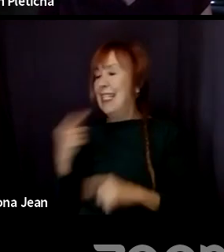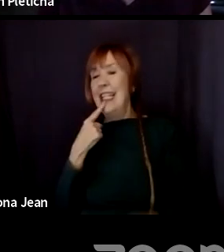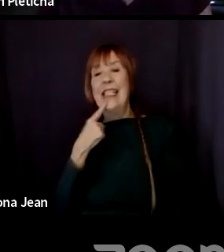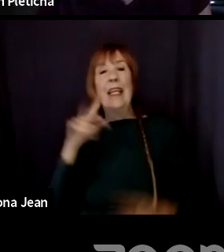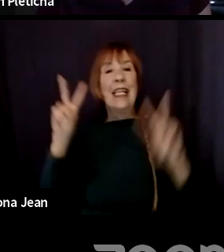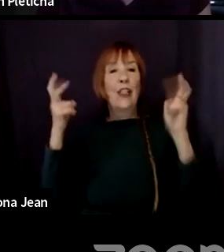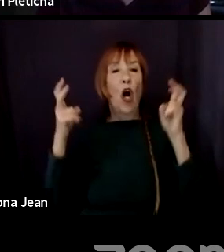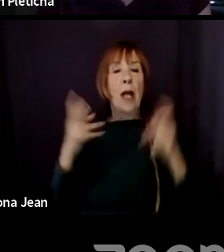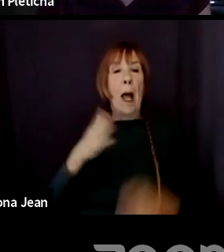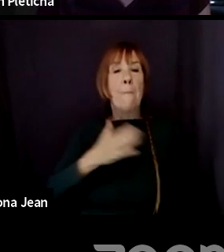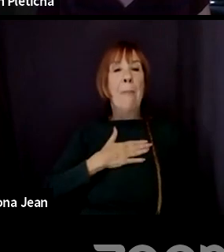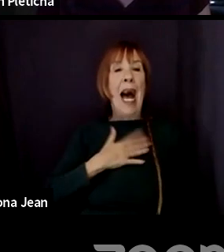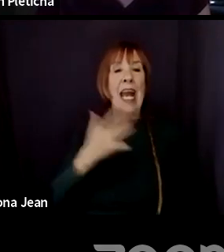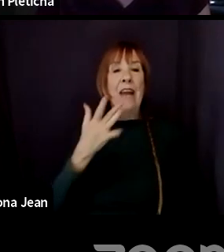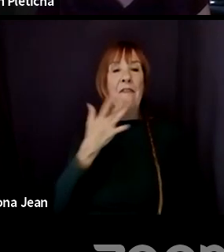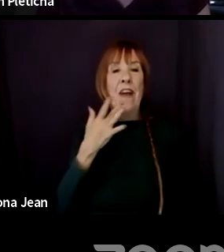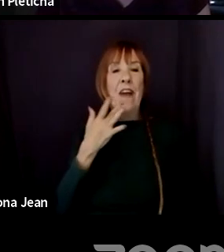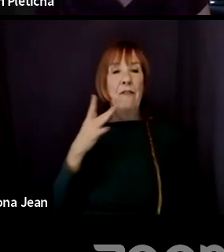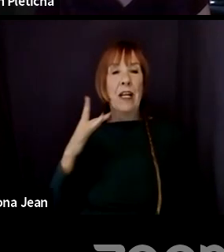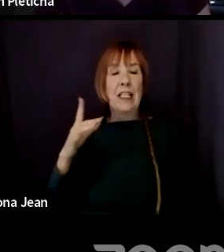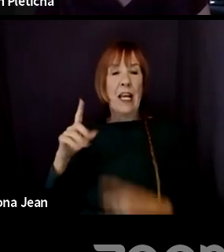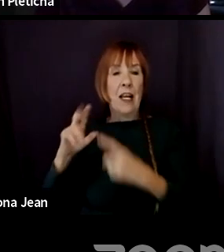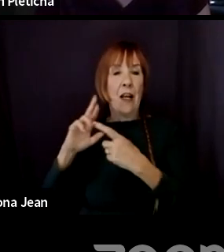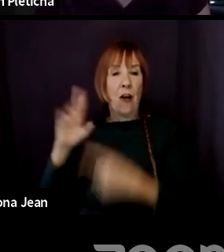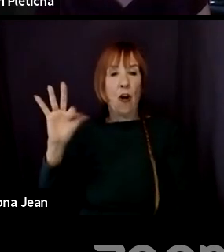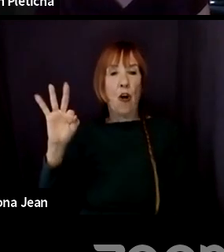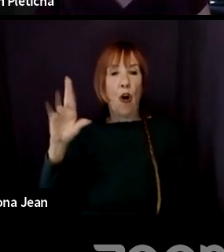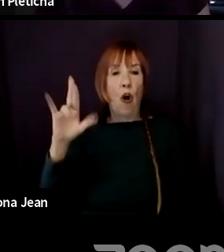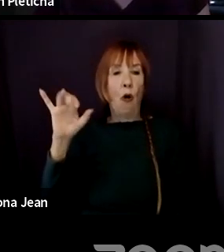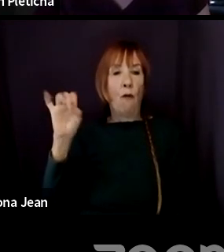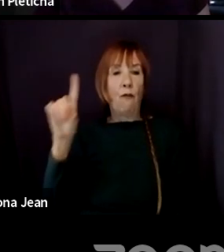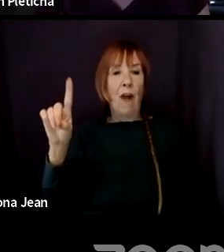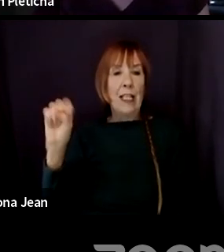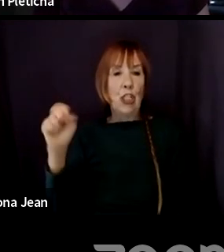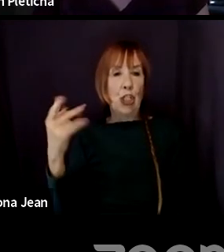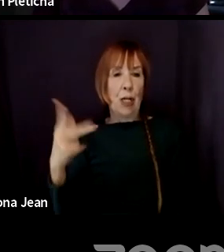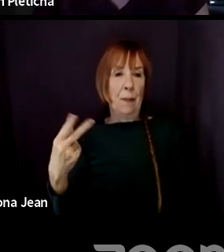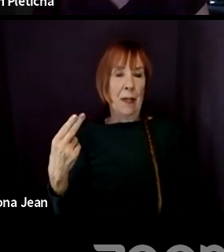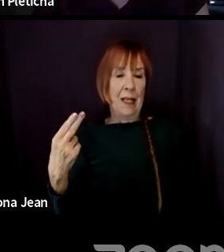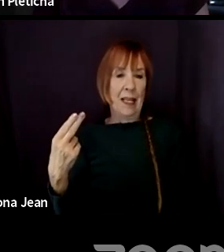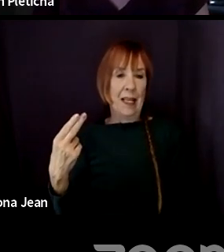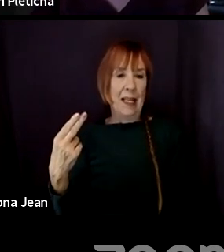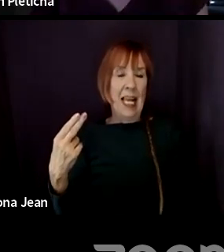and it's like true crime. It's like that, but instead of crimes, it's about different friendships.